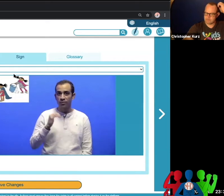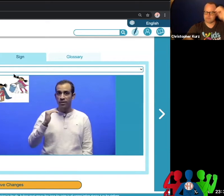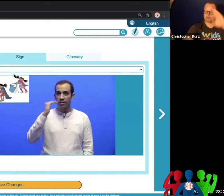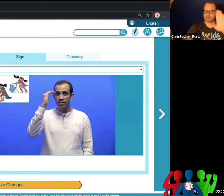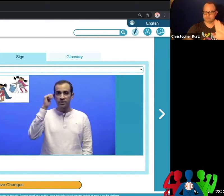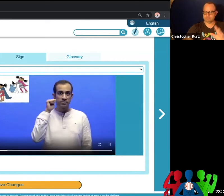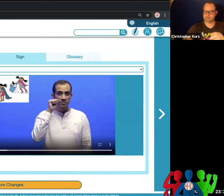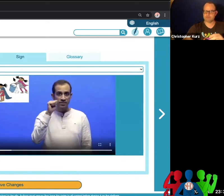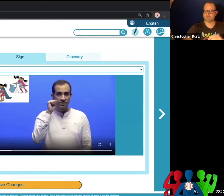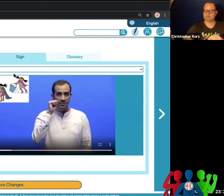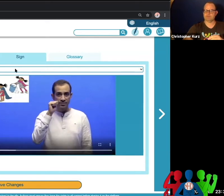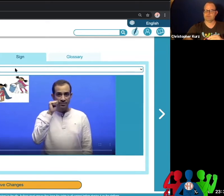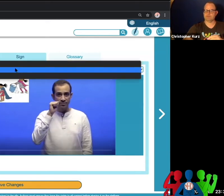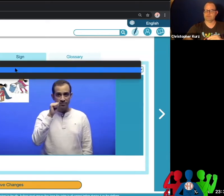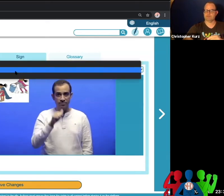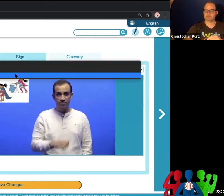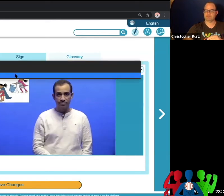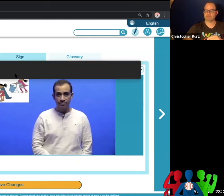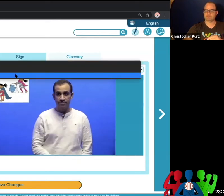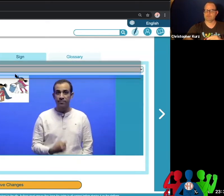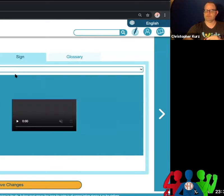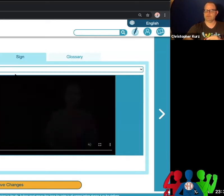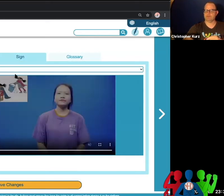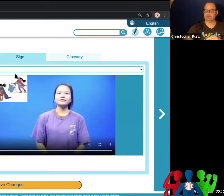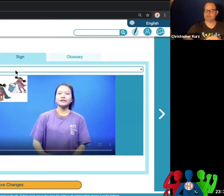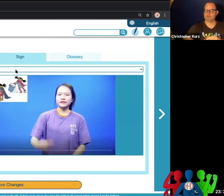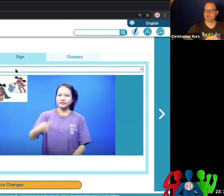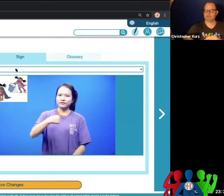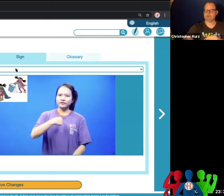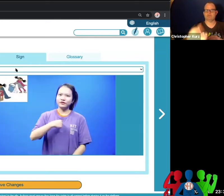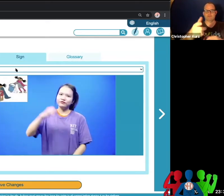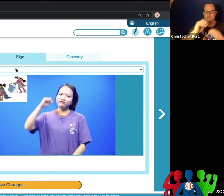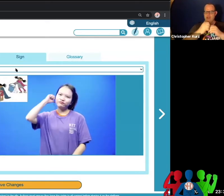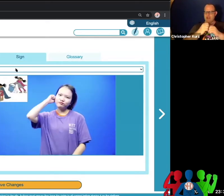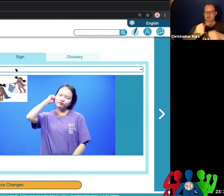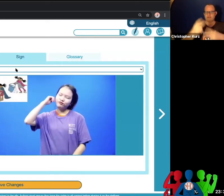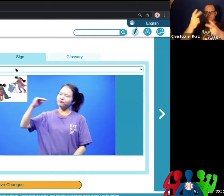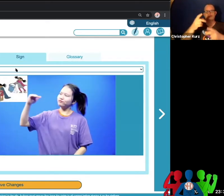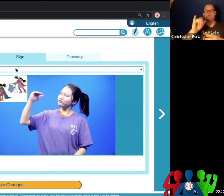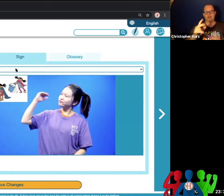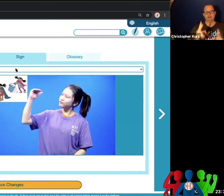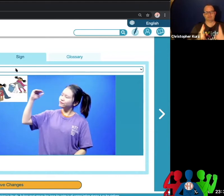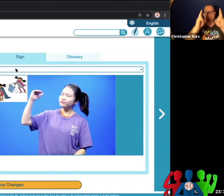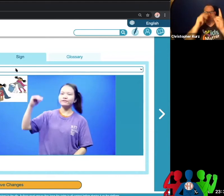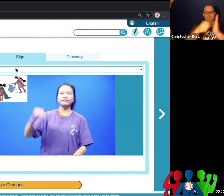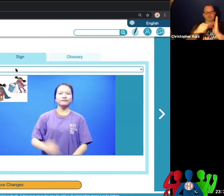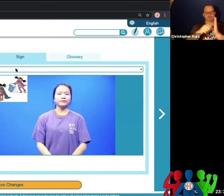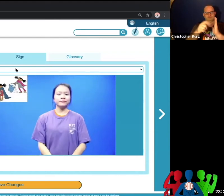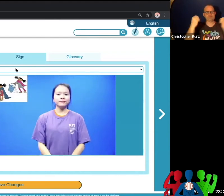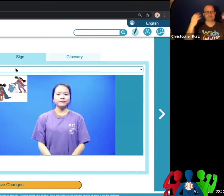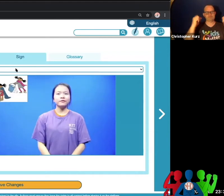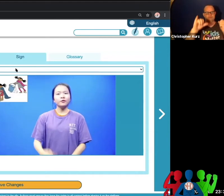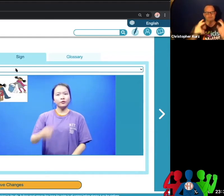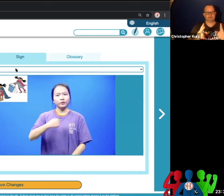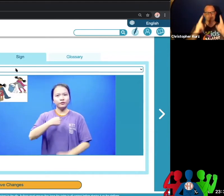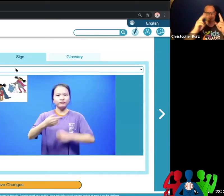We can select to Brazilian Sign Language and so on. The way that we